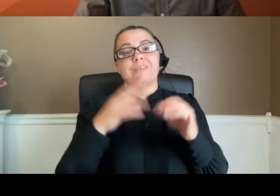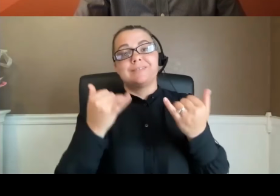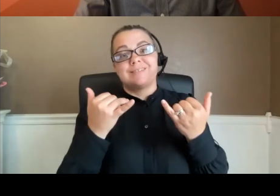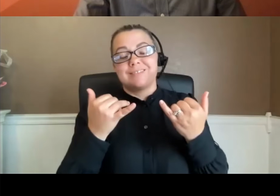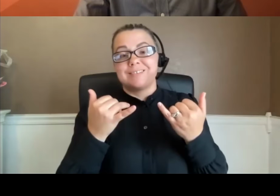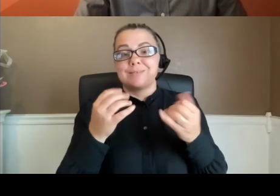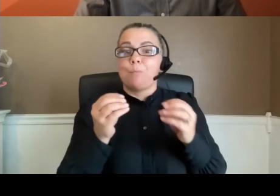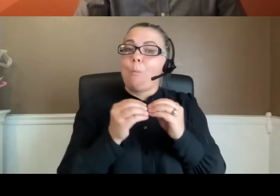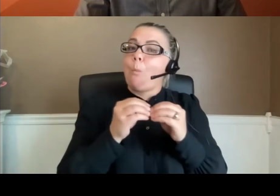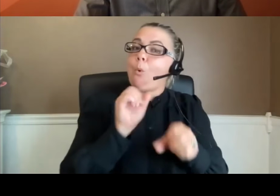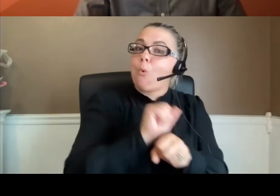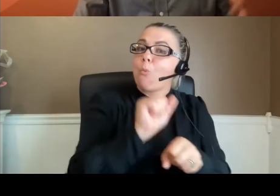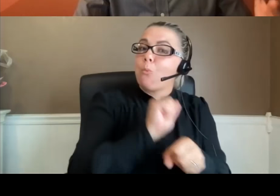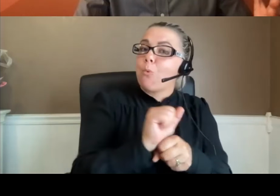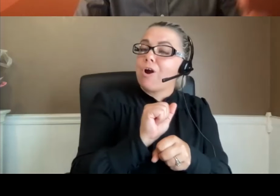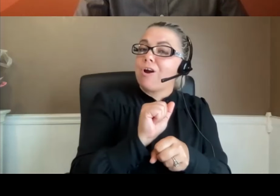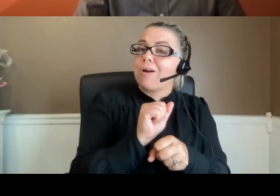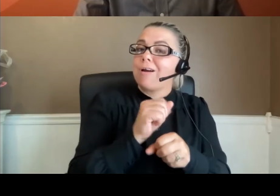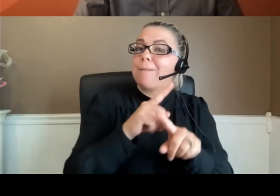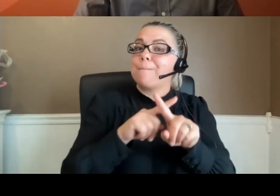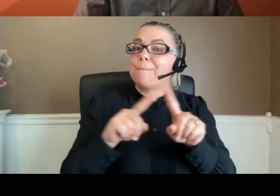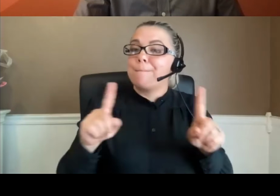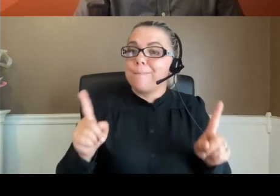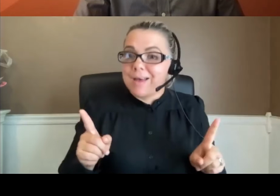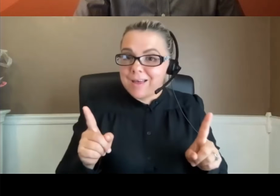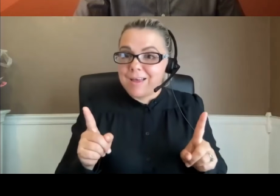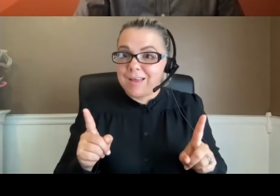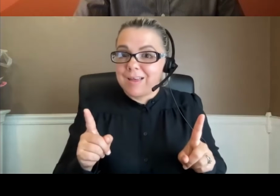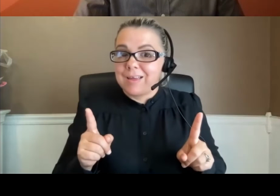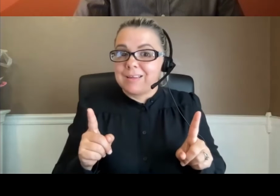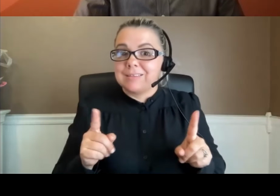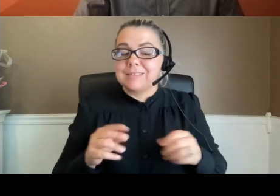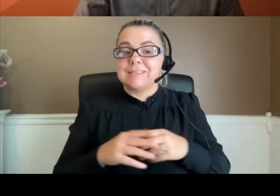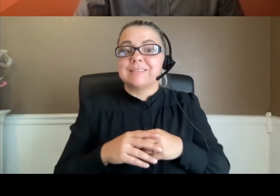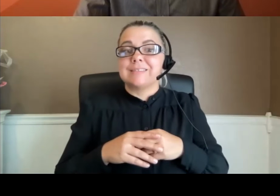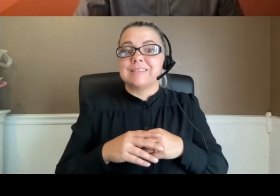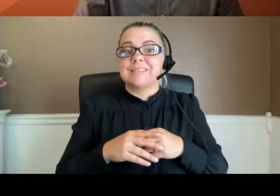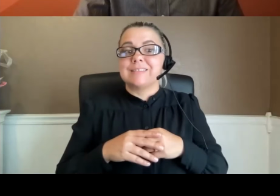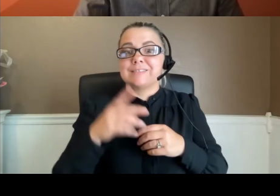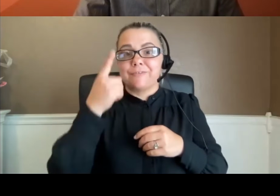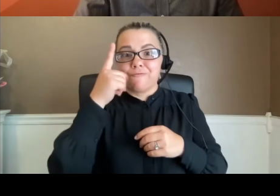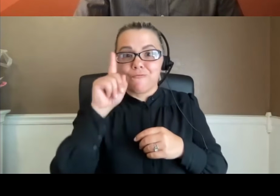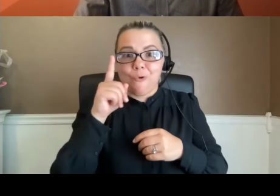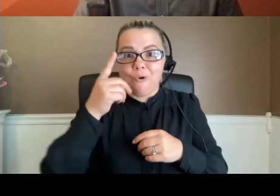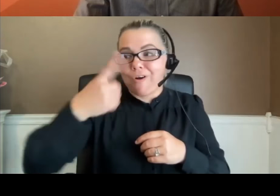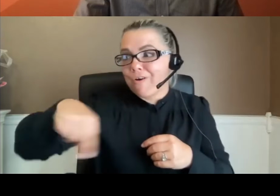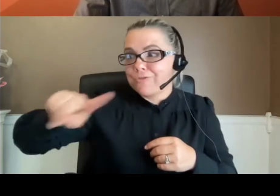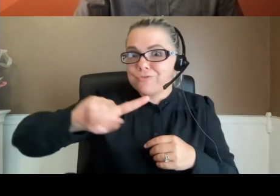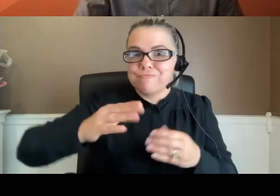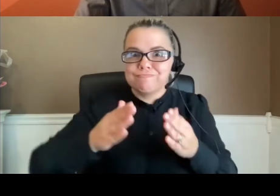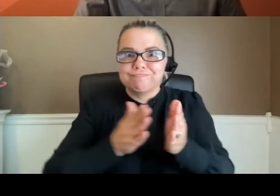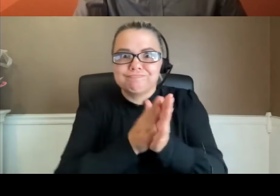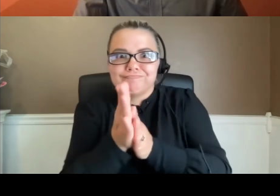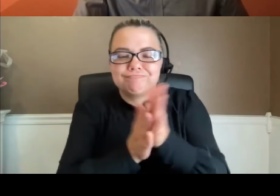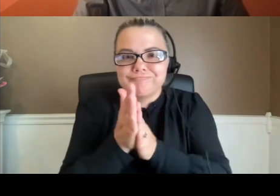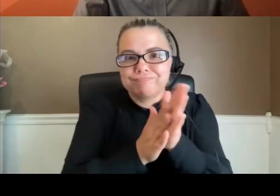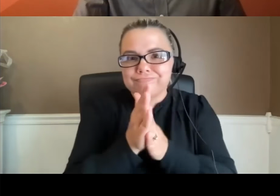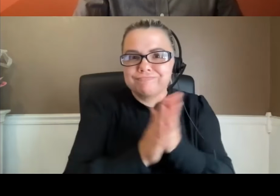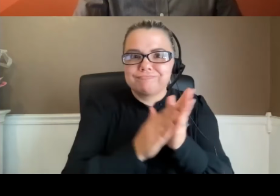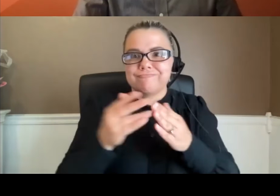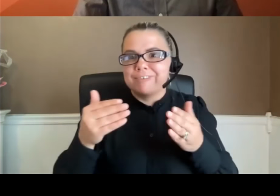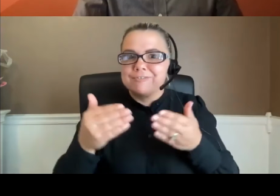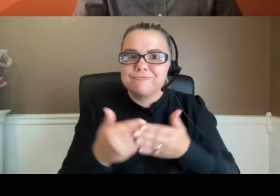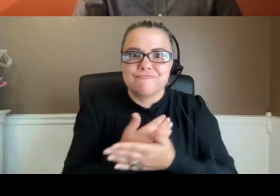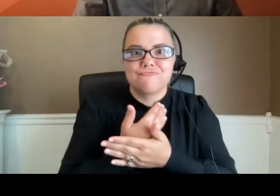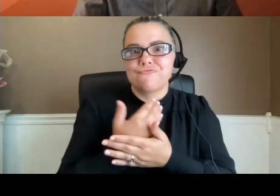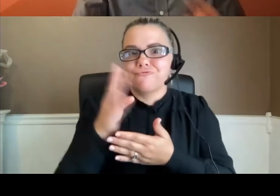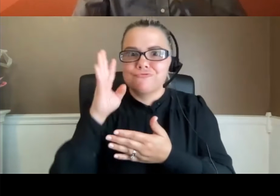such a thing, but for the enterprising entrepreneurs out there and folks who deal with, you know